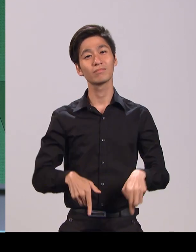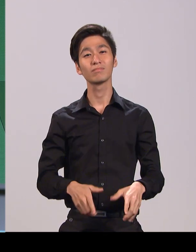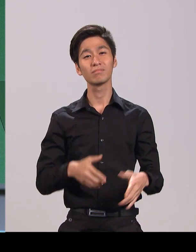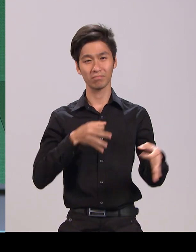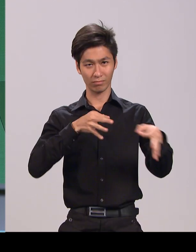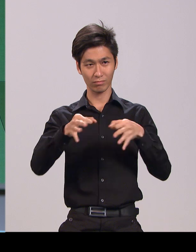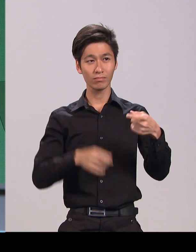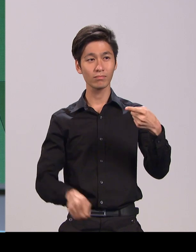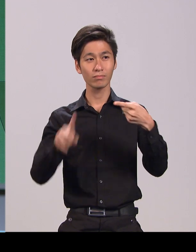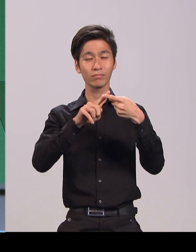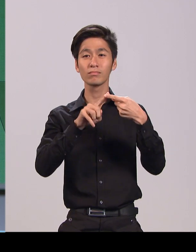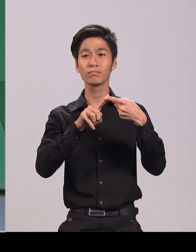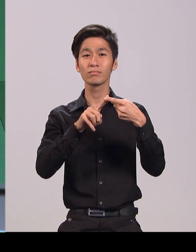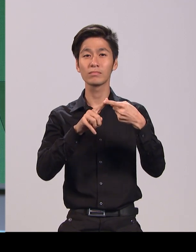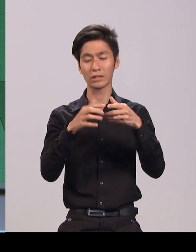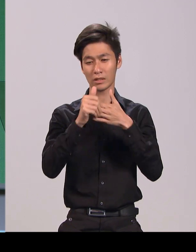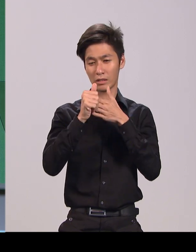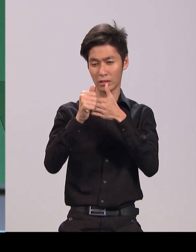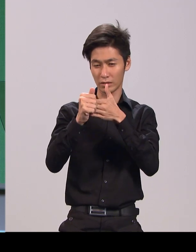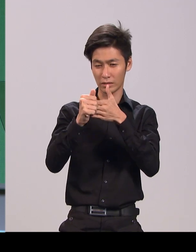One, to do with leadership succession,